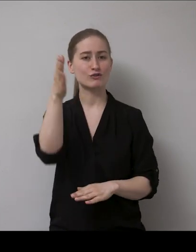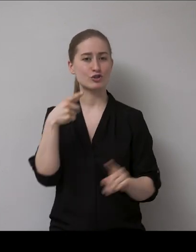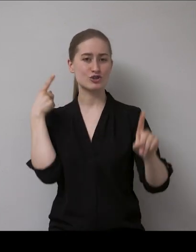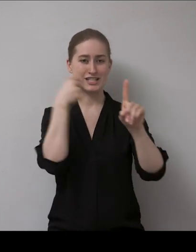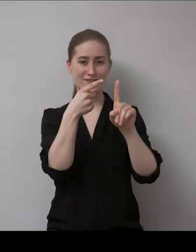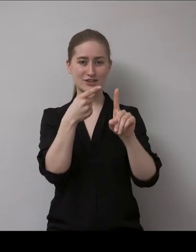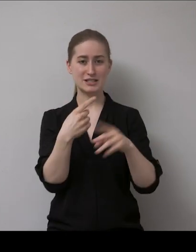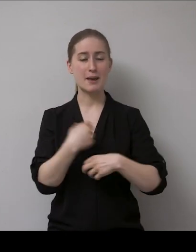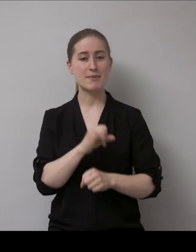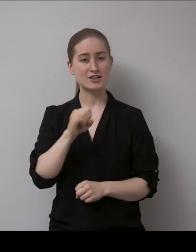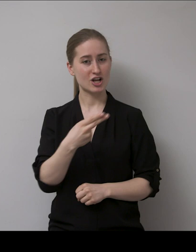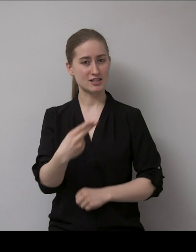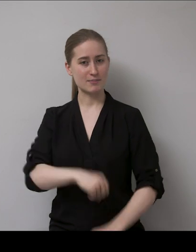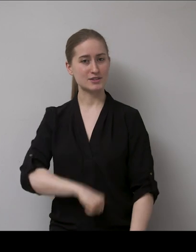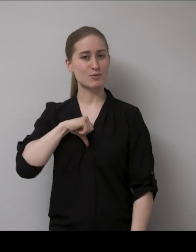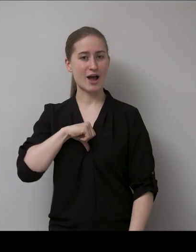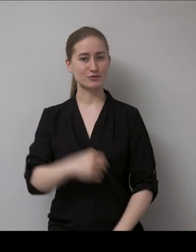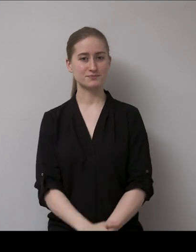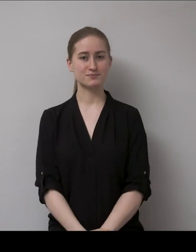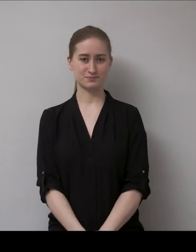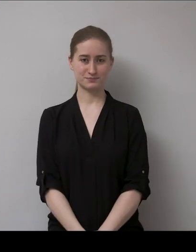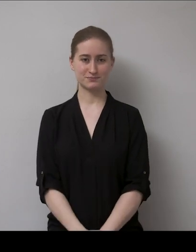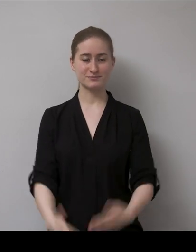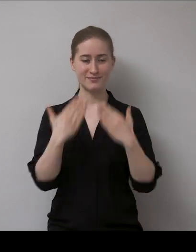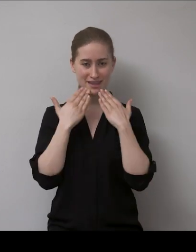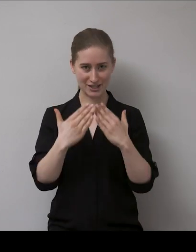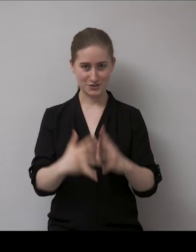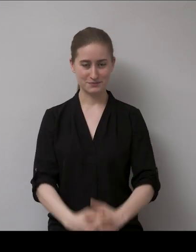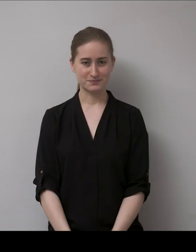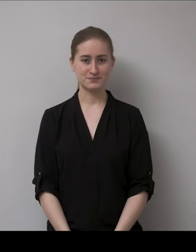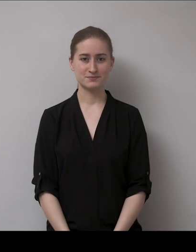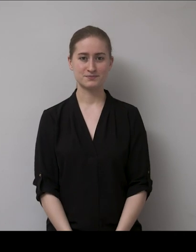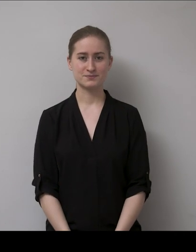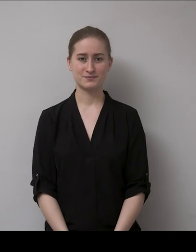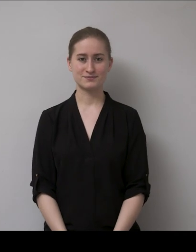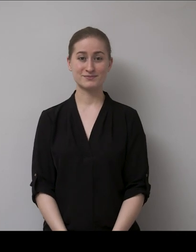Make Johns Hopkins proud. Thank you. This is how I studied.